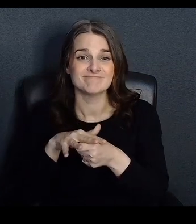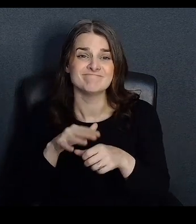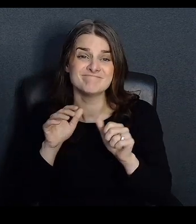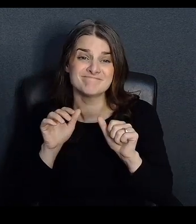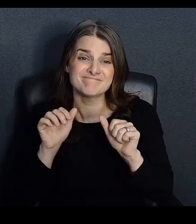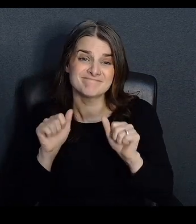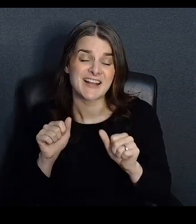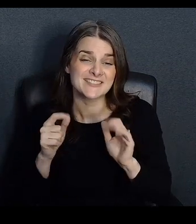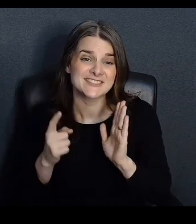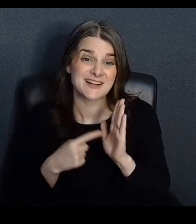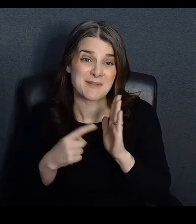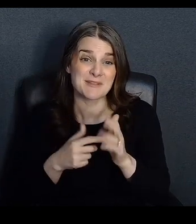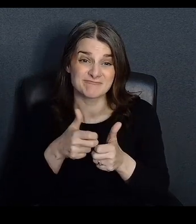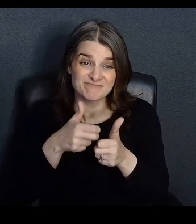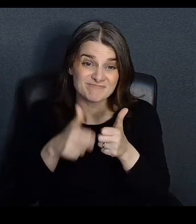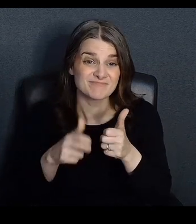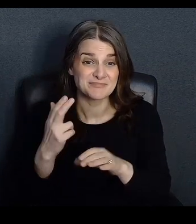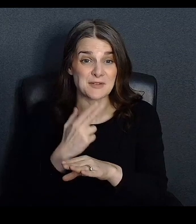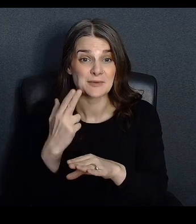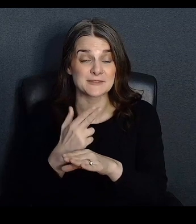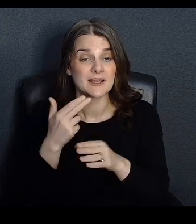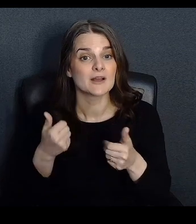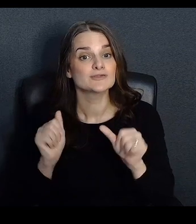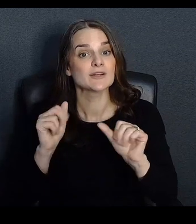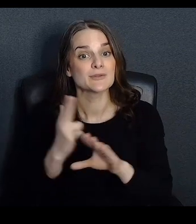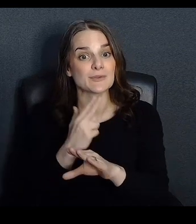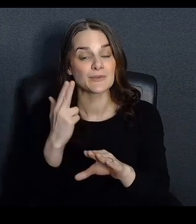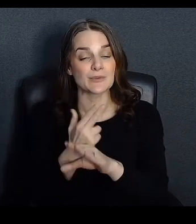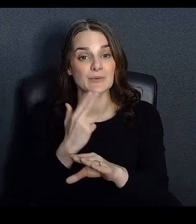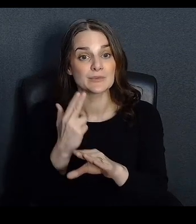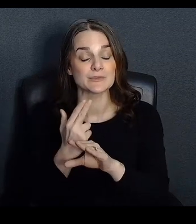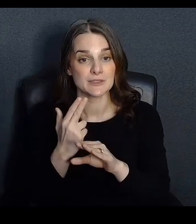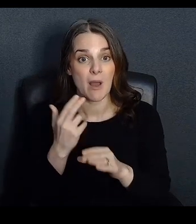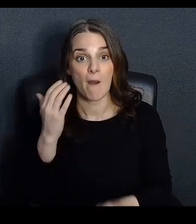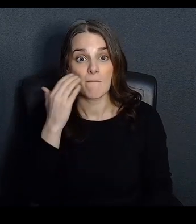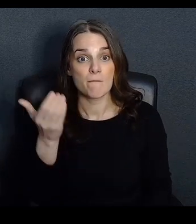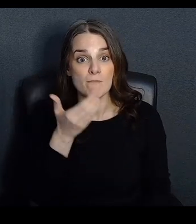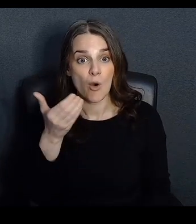That can sometimes be difficult to use, and especially if you're trying to use it on a mobile device.